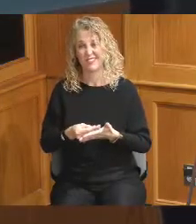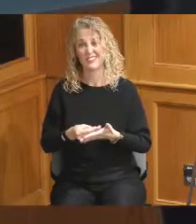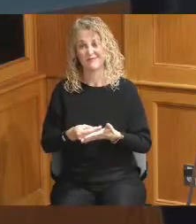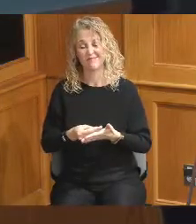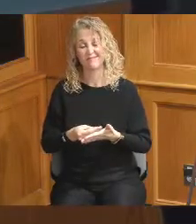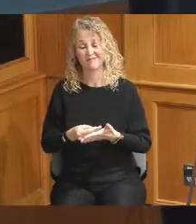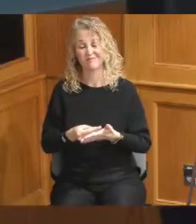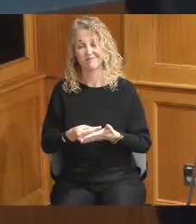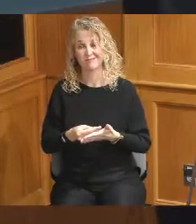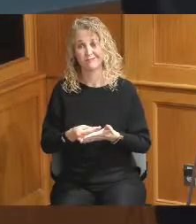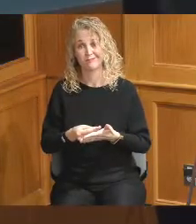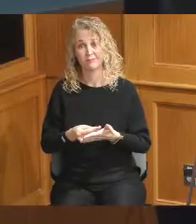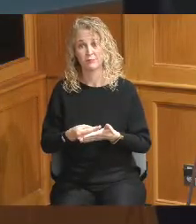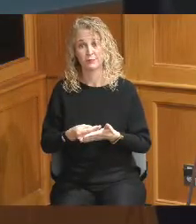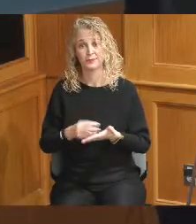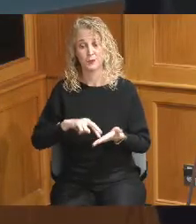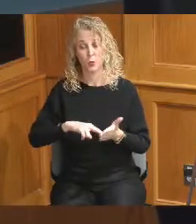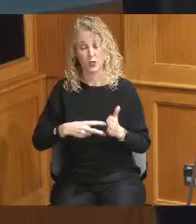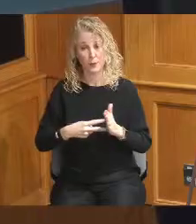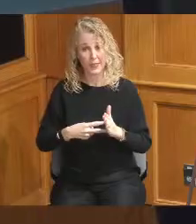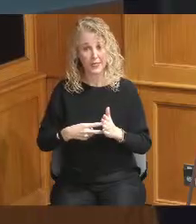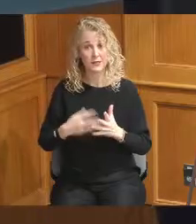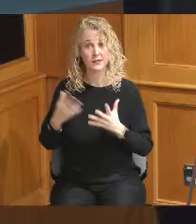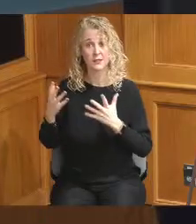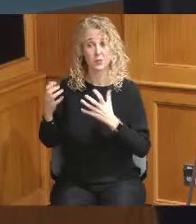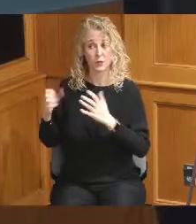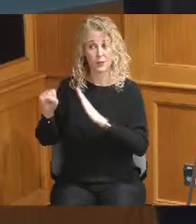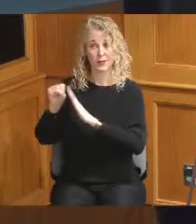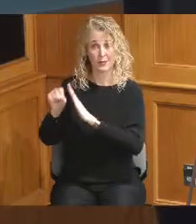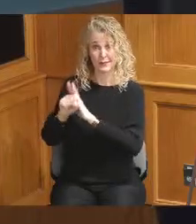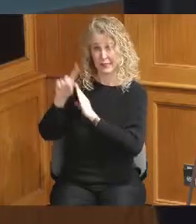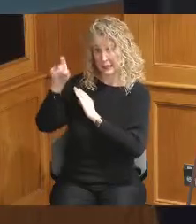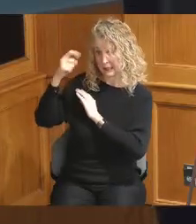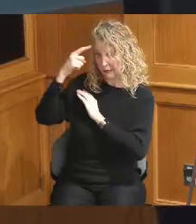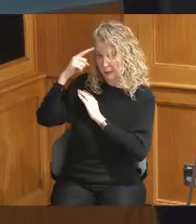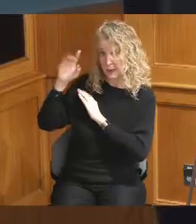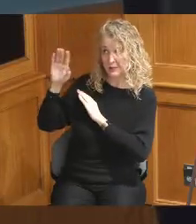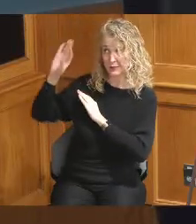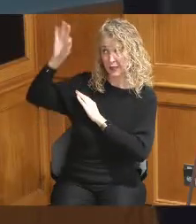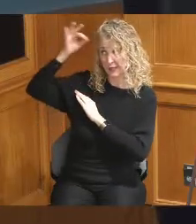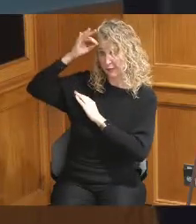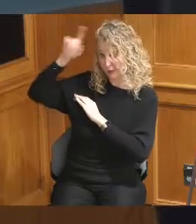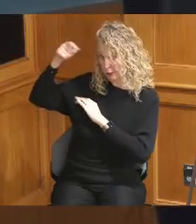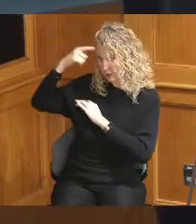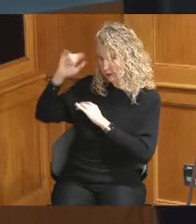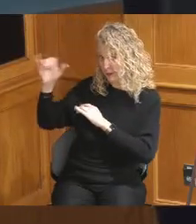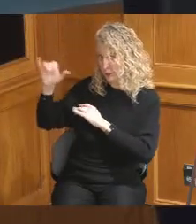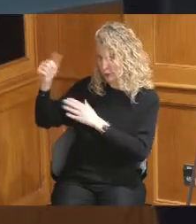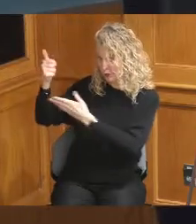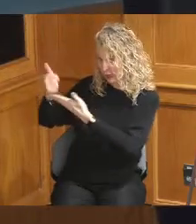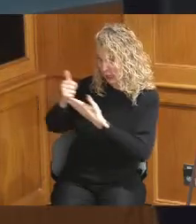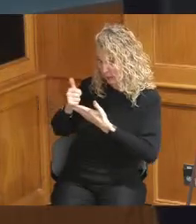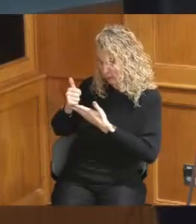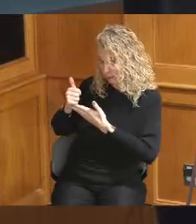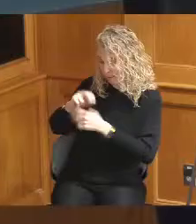know we're looking for the state and the FEDS to also kick in by way of funding because in the end